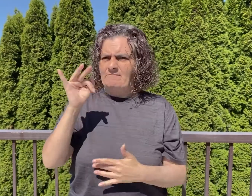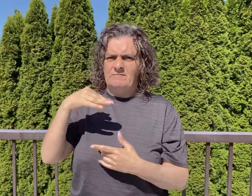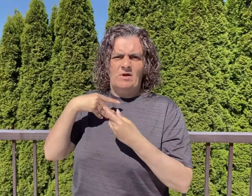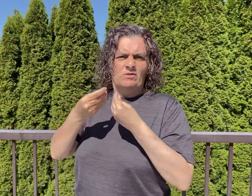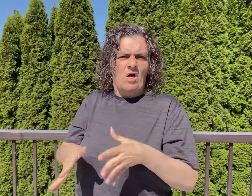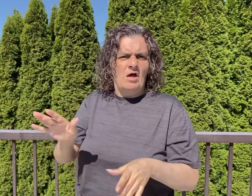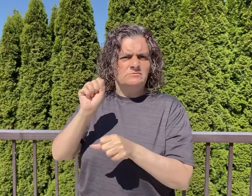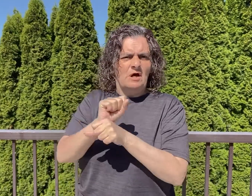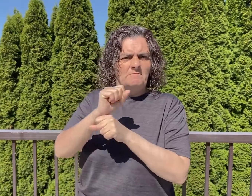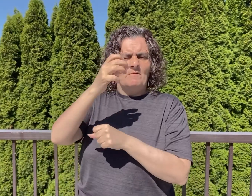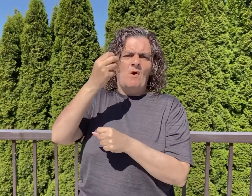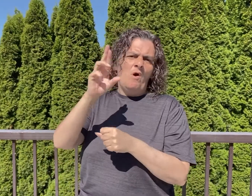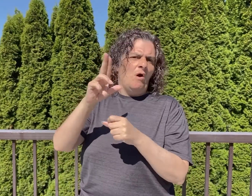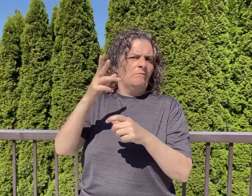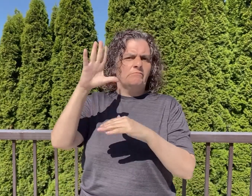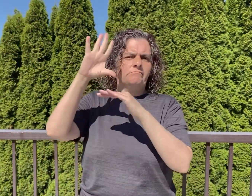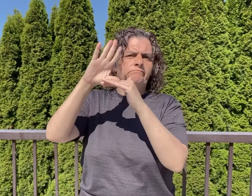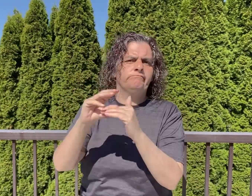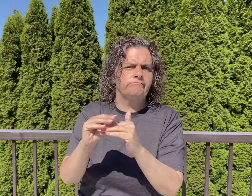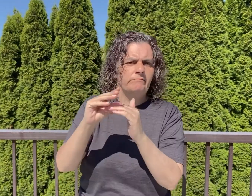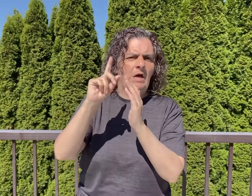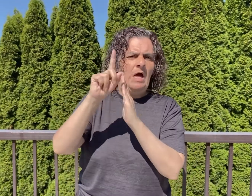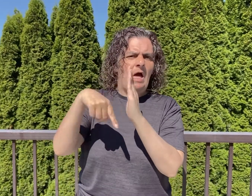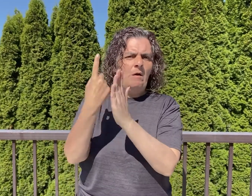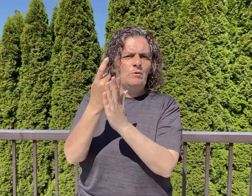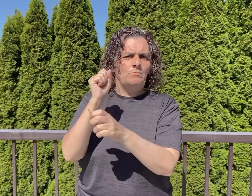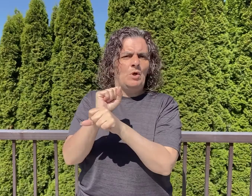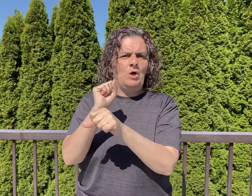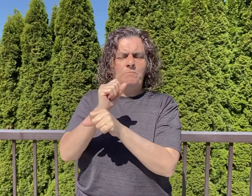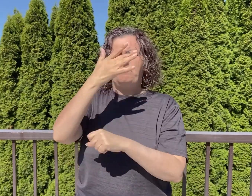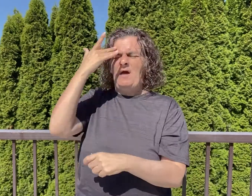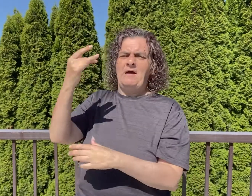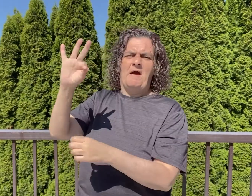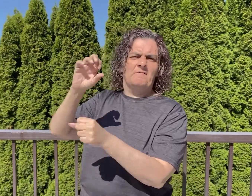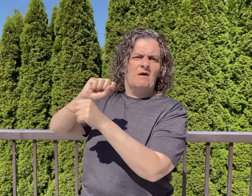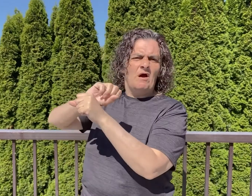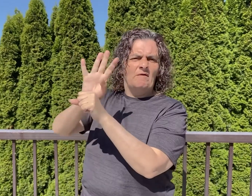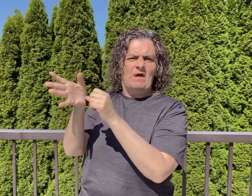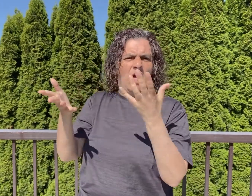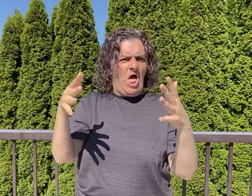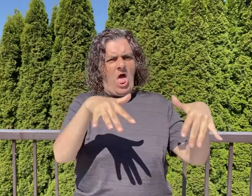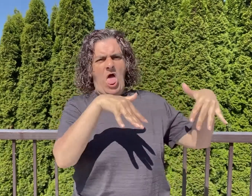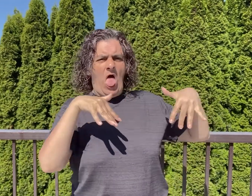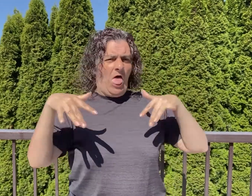if they lost their jobs or had their hours reduced.